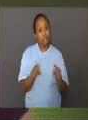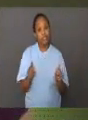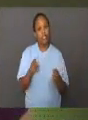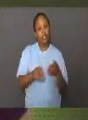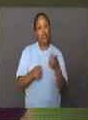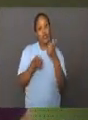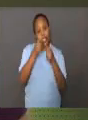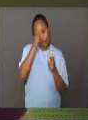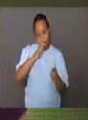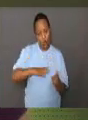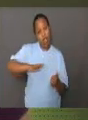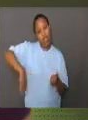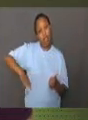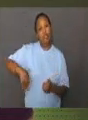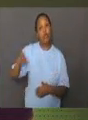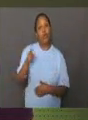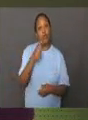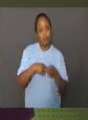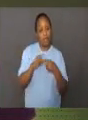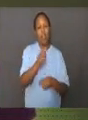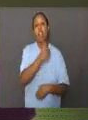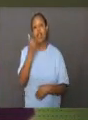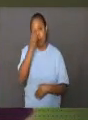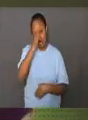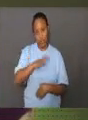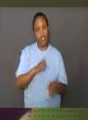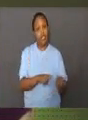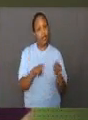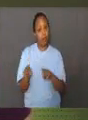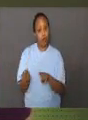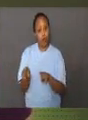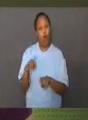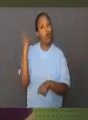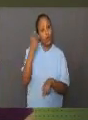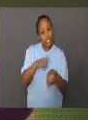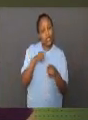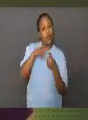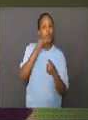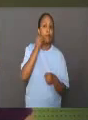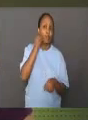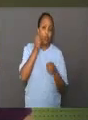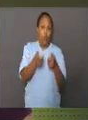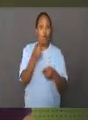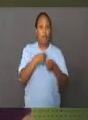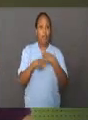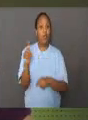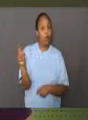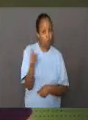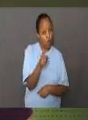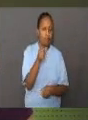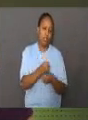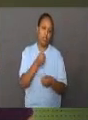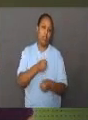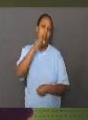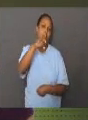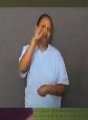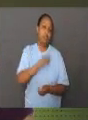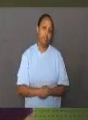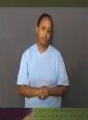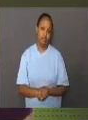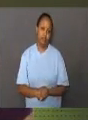works late the other person who always comes home earlier should do the work students